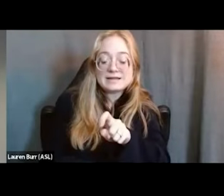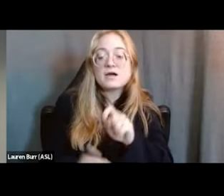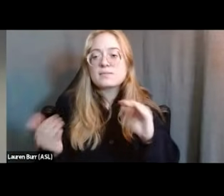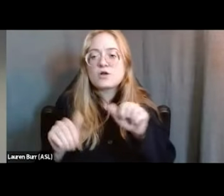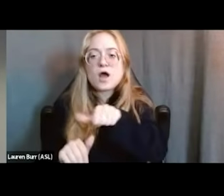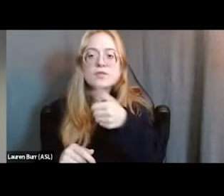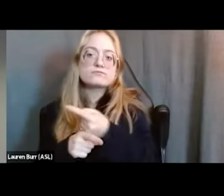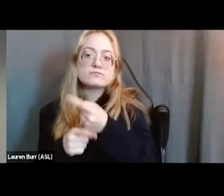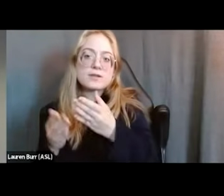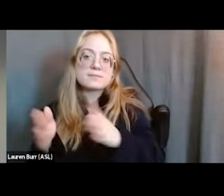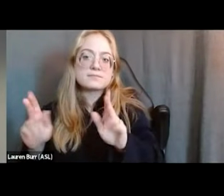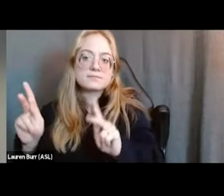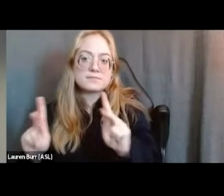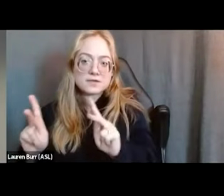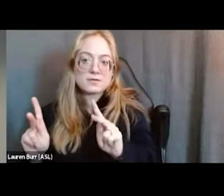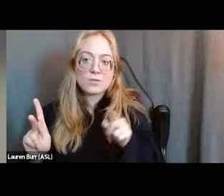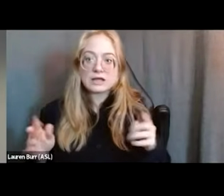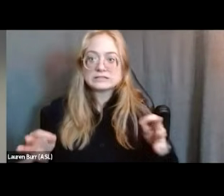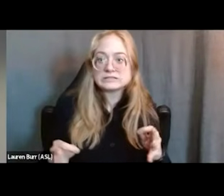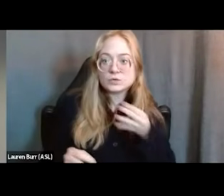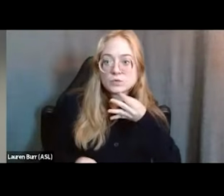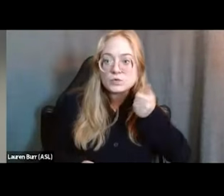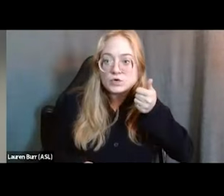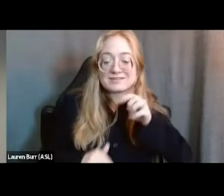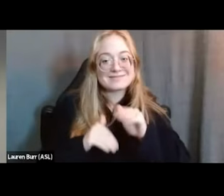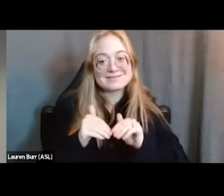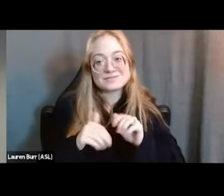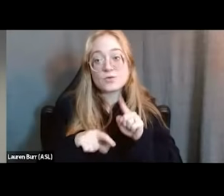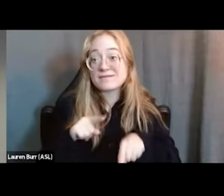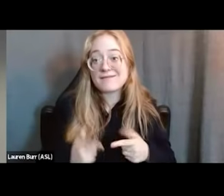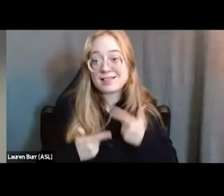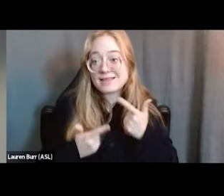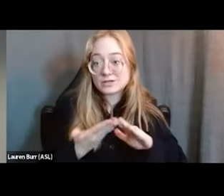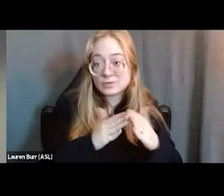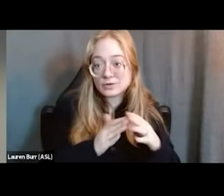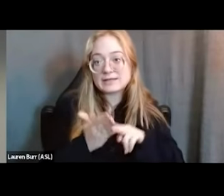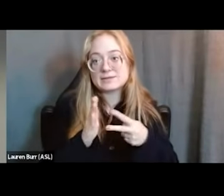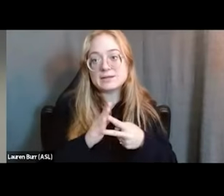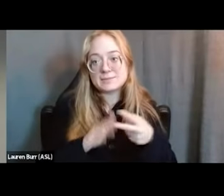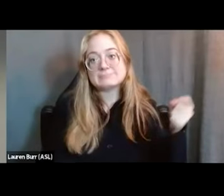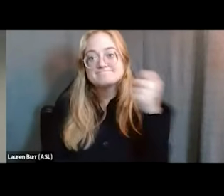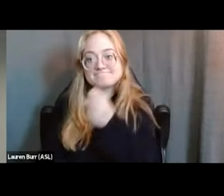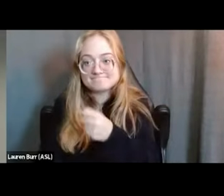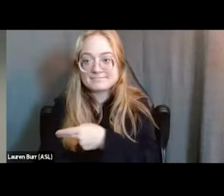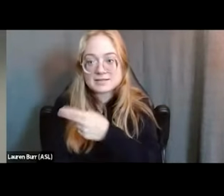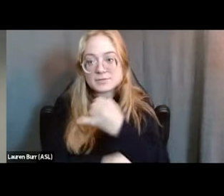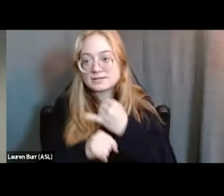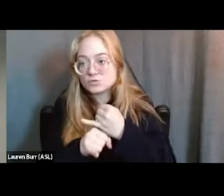And so instead of being able to live in the community, they're more likely to be living in institutions. And even more substantially,